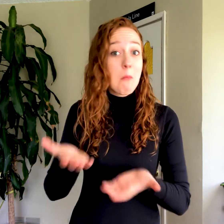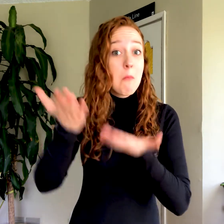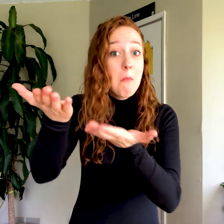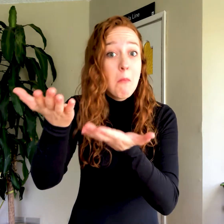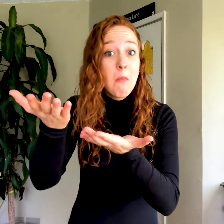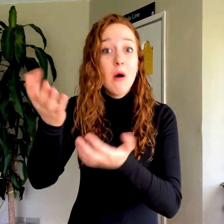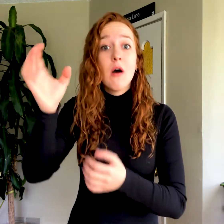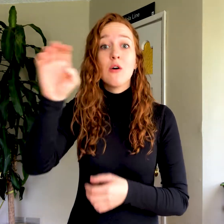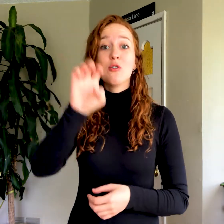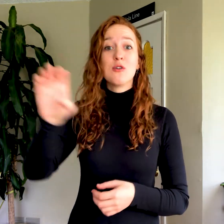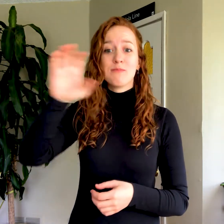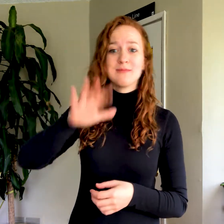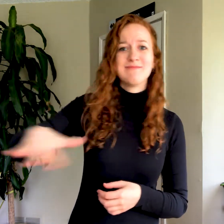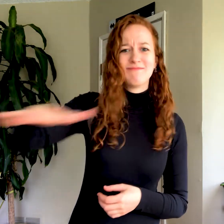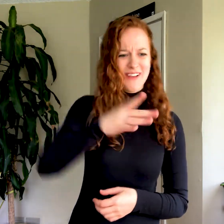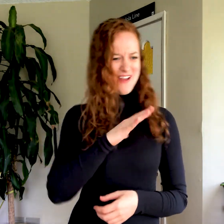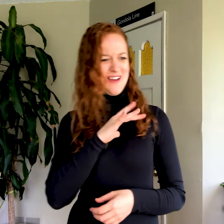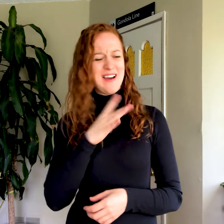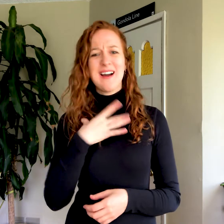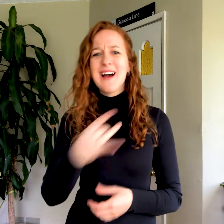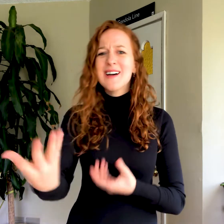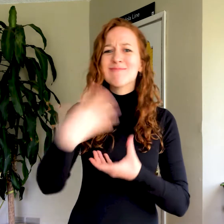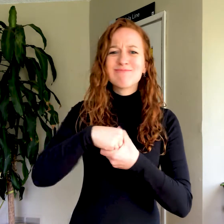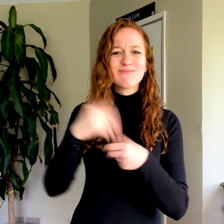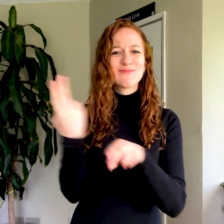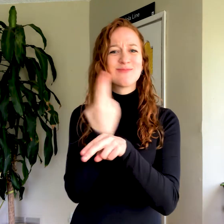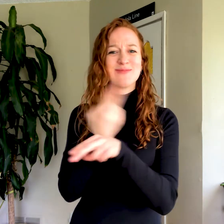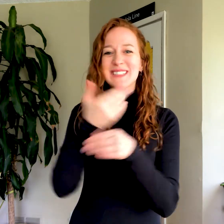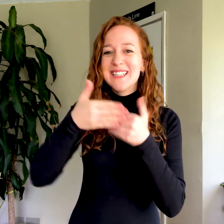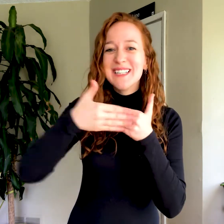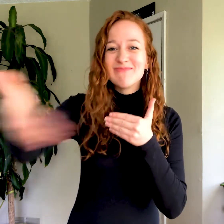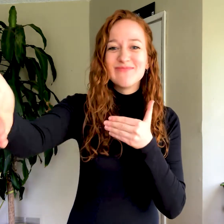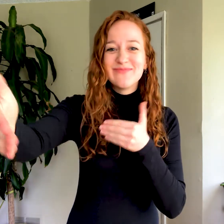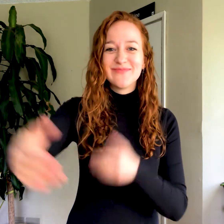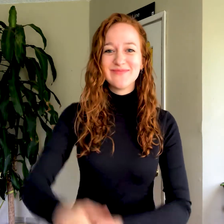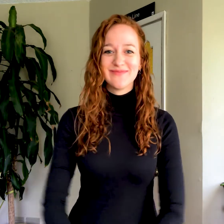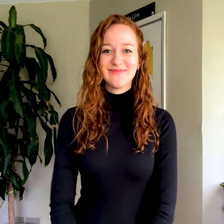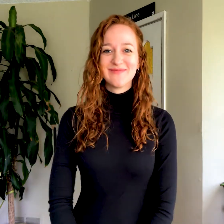She proposed the sign and the Europeans have adopted it.